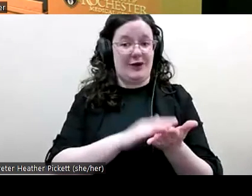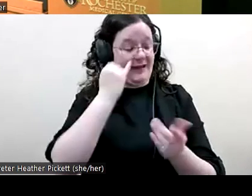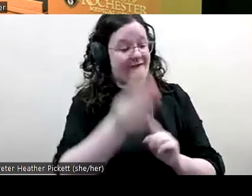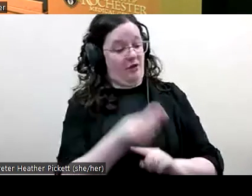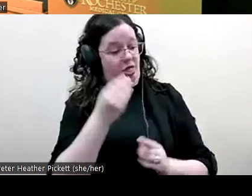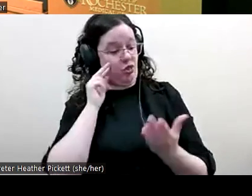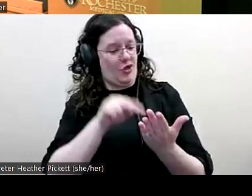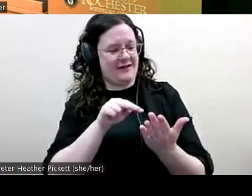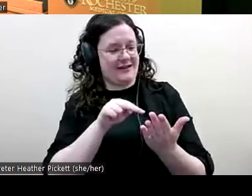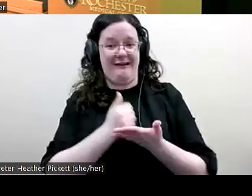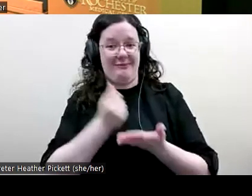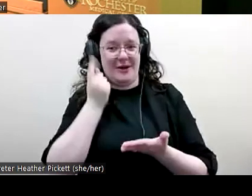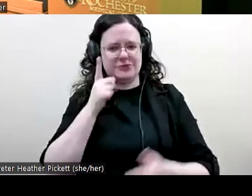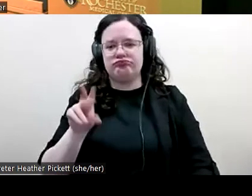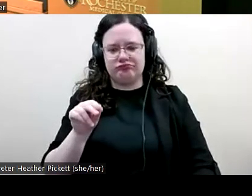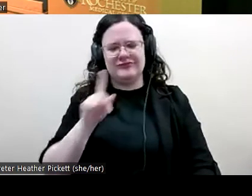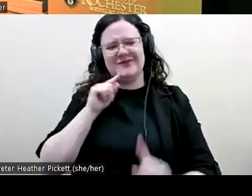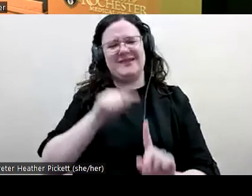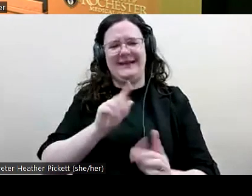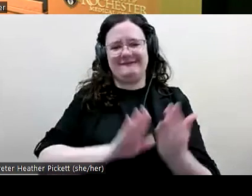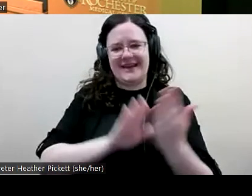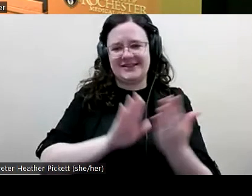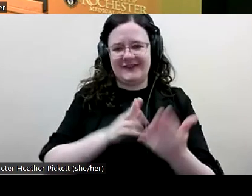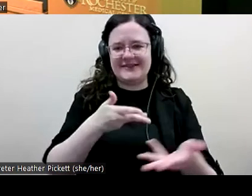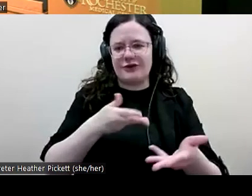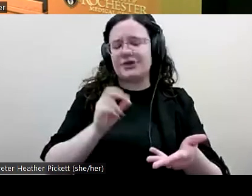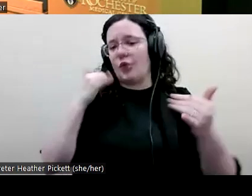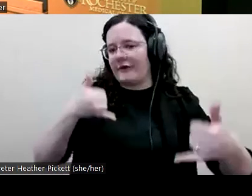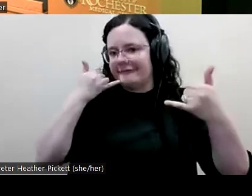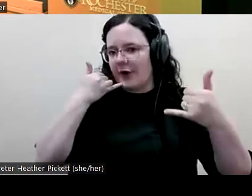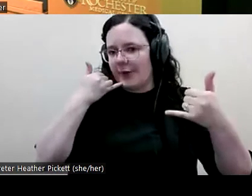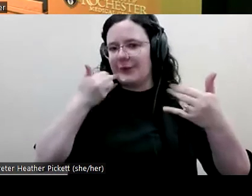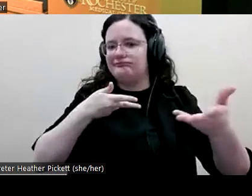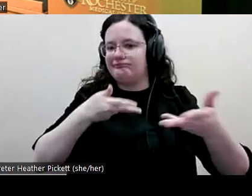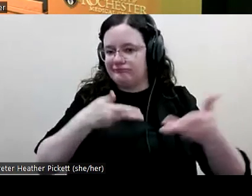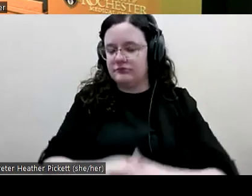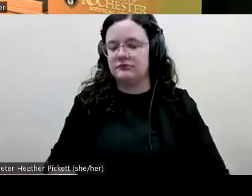be that kind of face-to-face interaction or over the phone um to to be able to kind of the medical